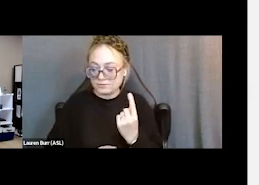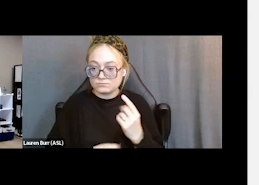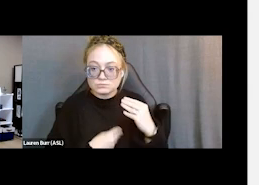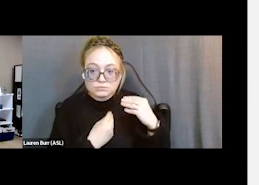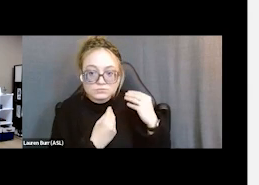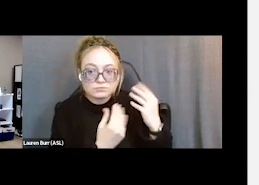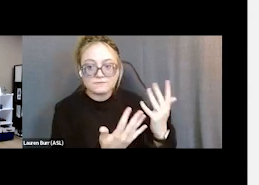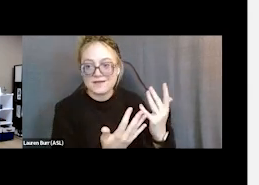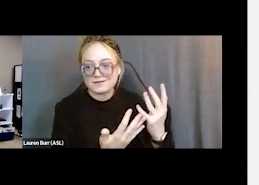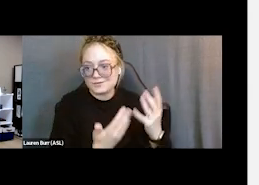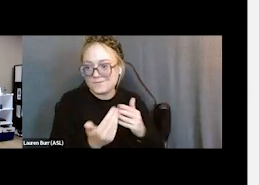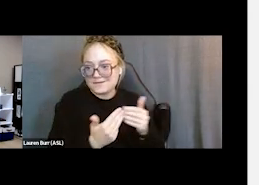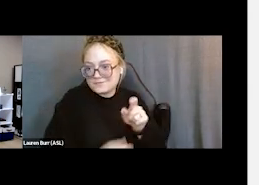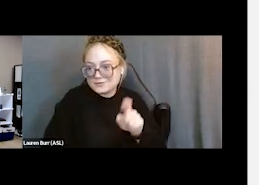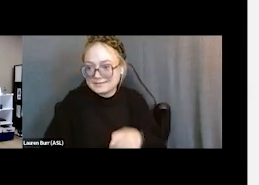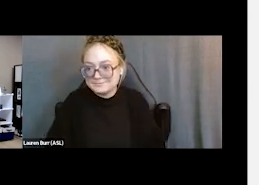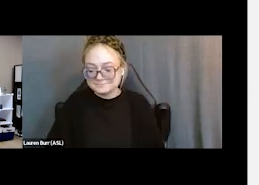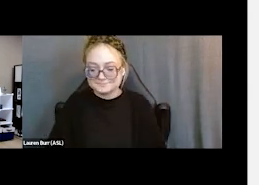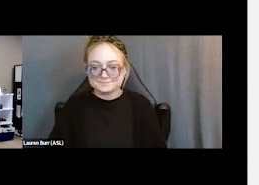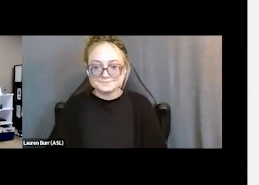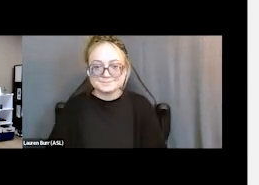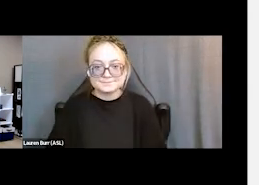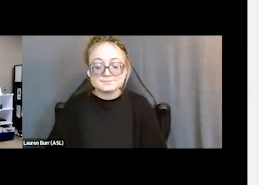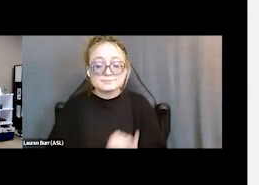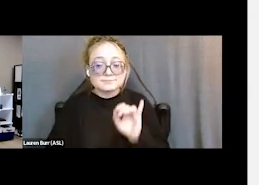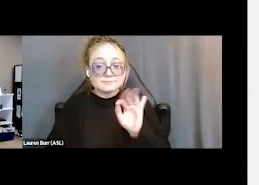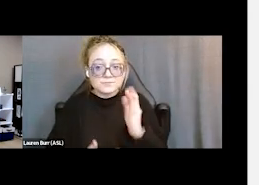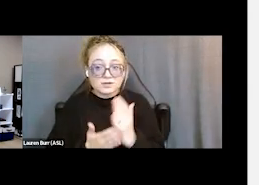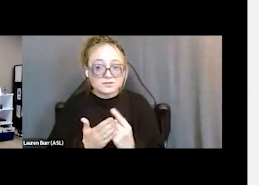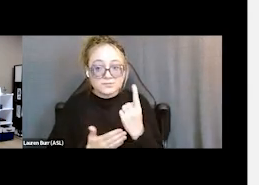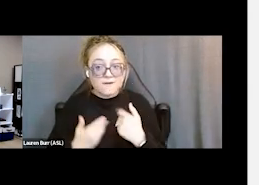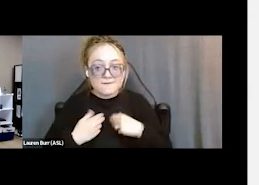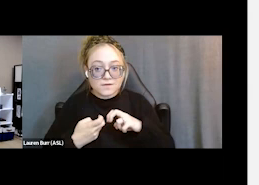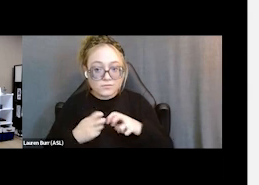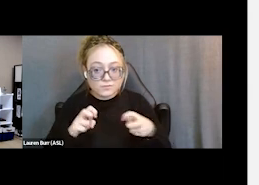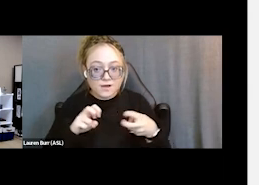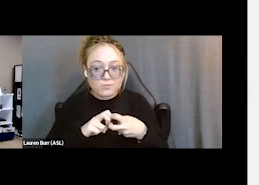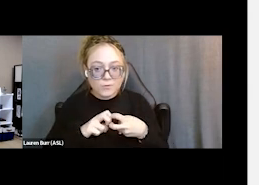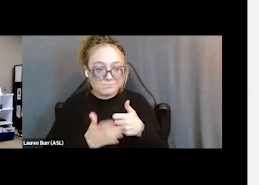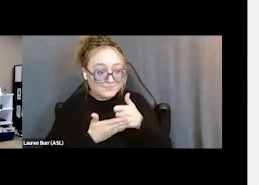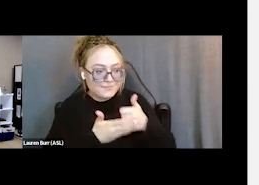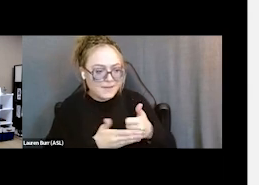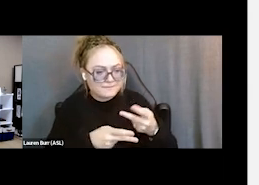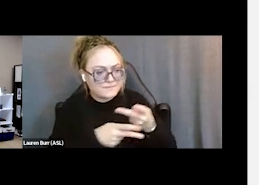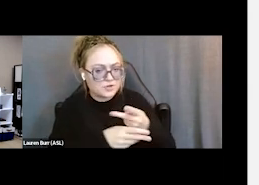whatever it is that they need, or if someone has a problem, help the person solve it unless they just wanna be heard.